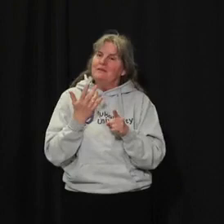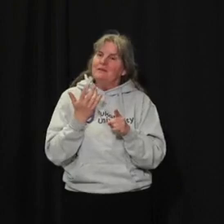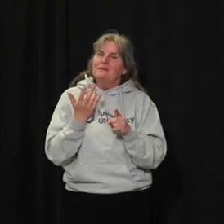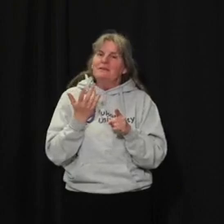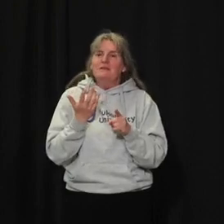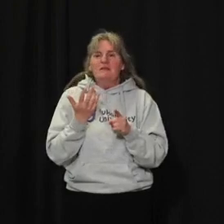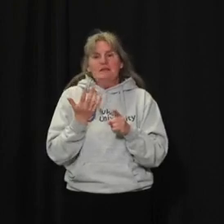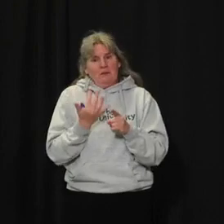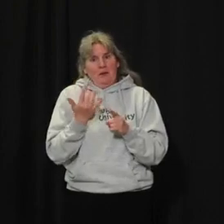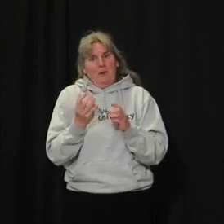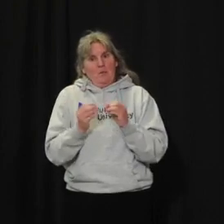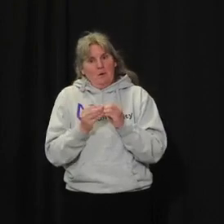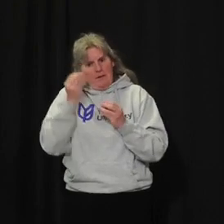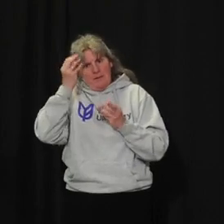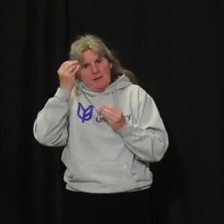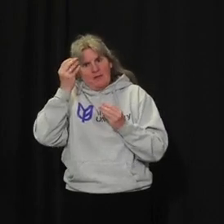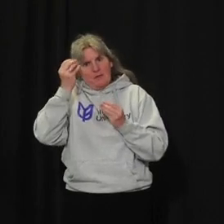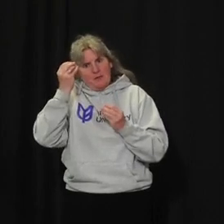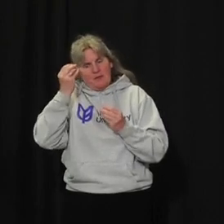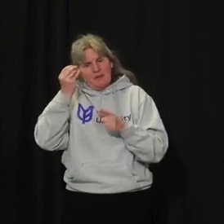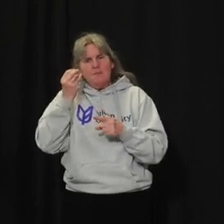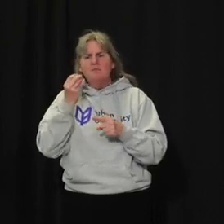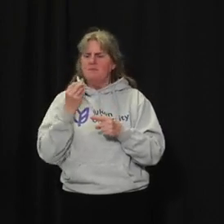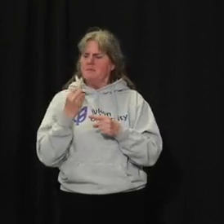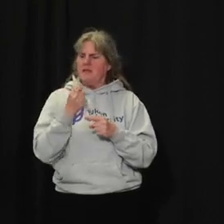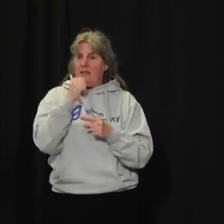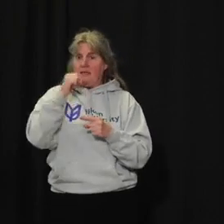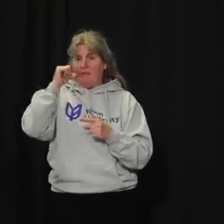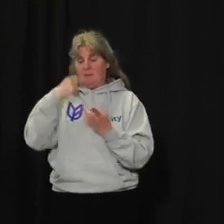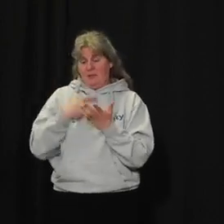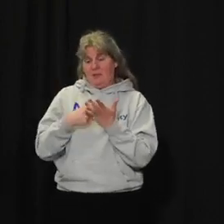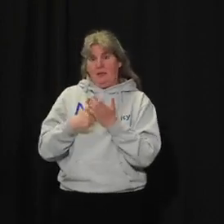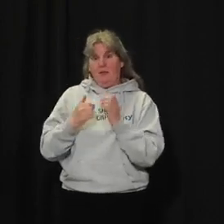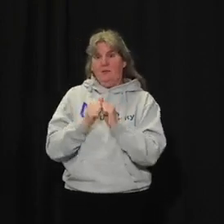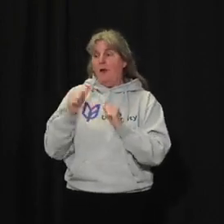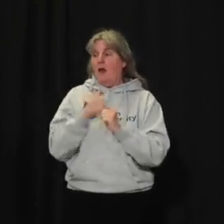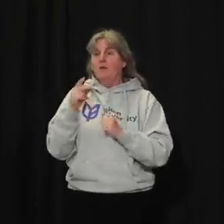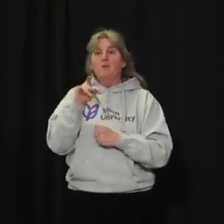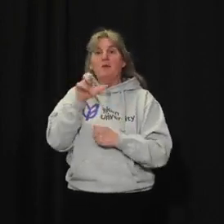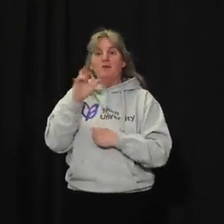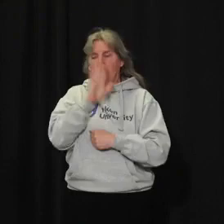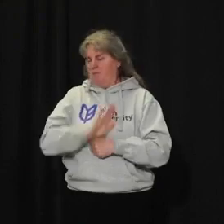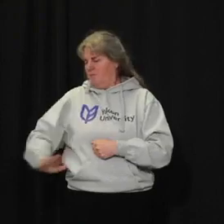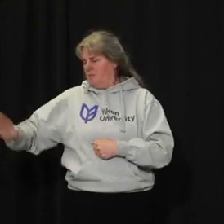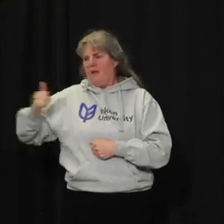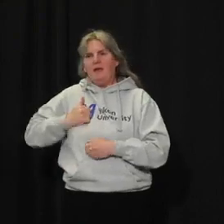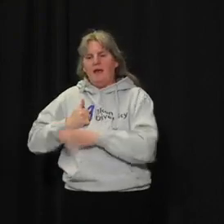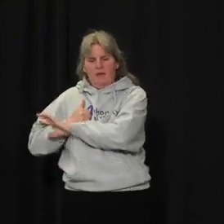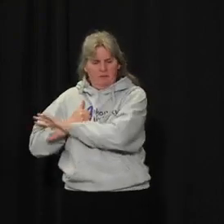people are anxiously waiting for more news. I had a conversation just yesterday with fellow premiers,